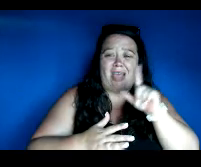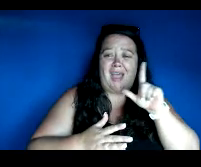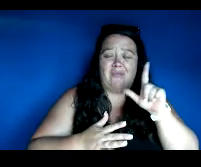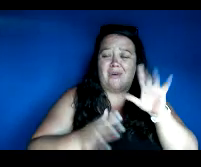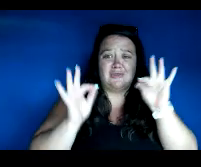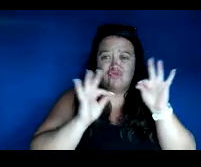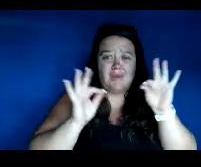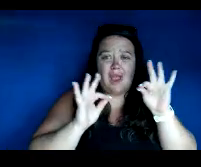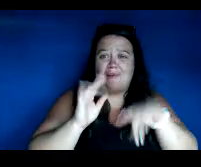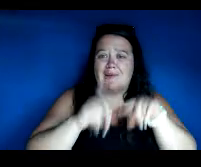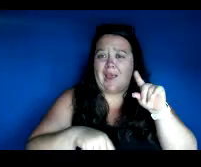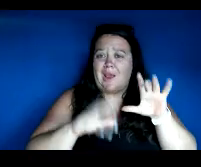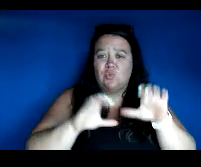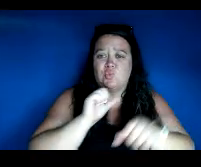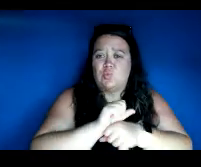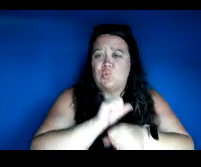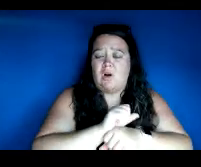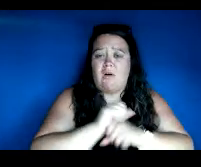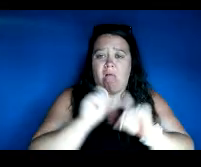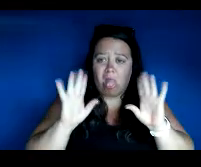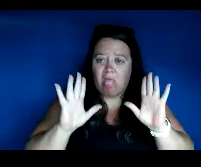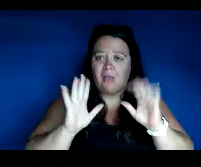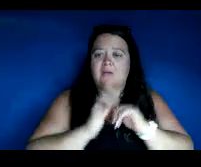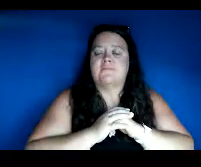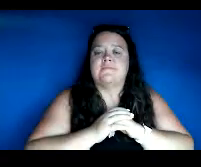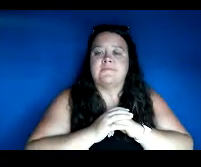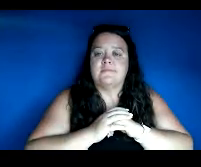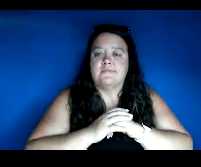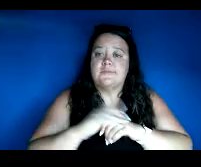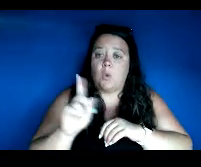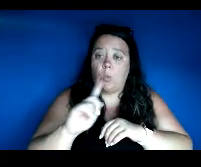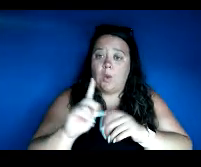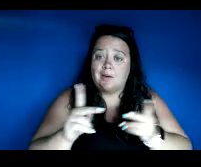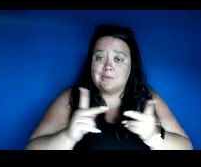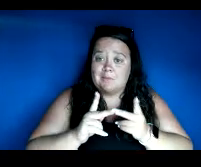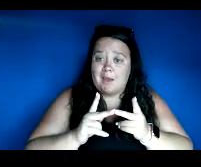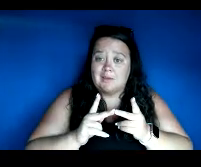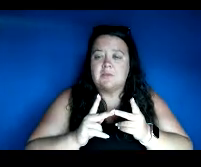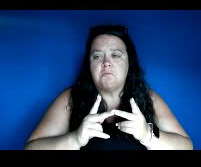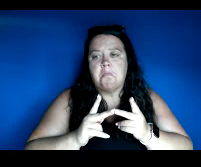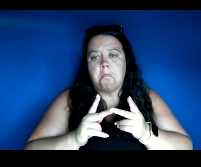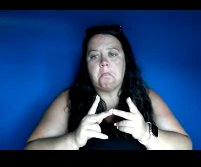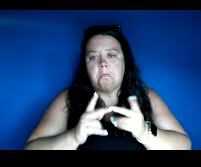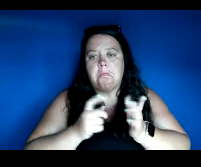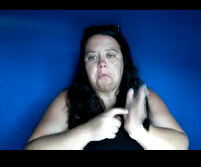So I think in terms of like where are those spaces, I think it does require some exploration.